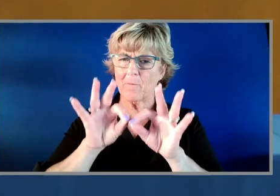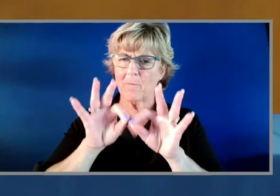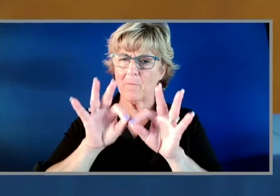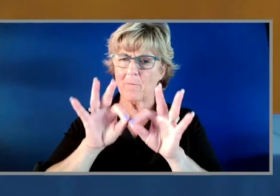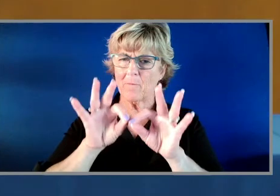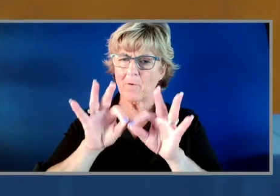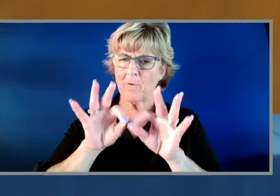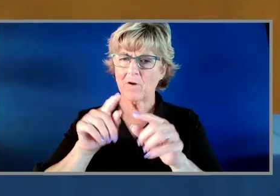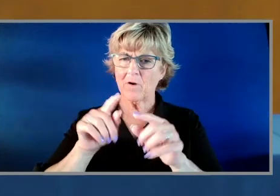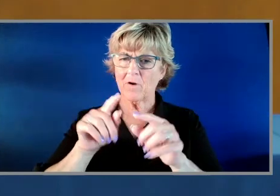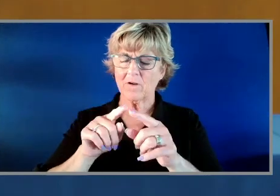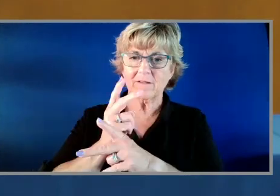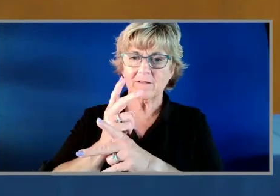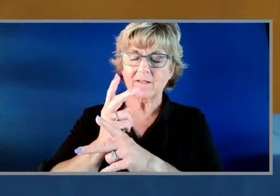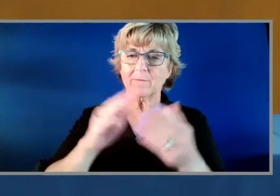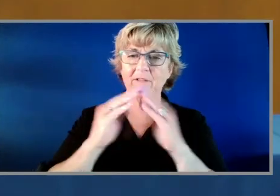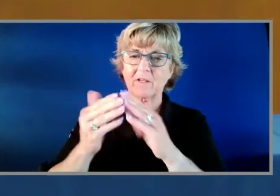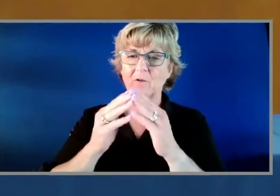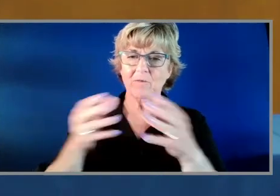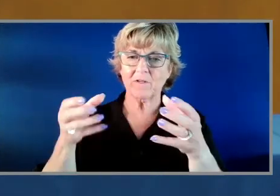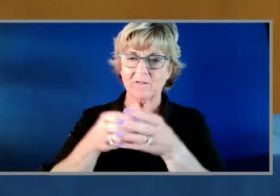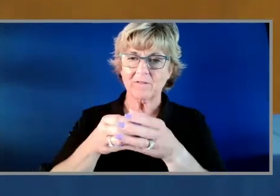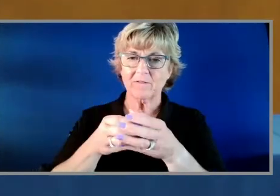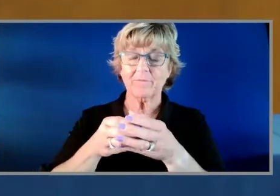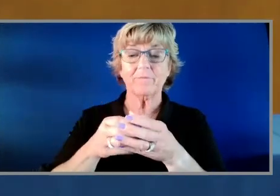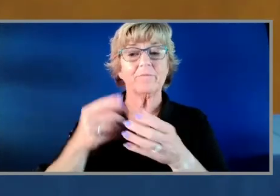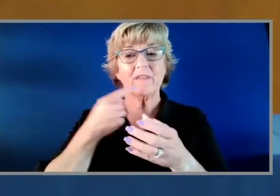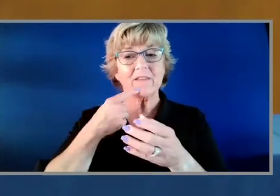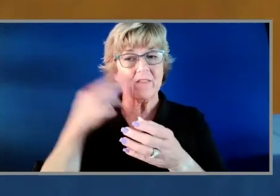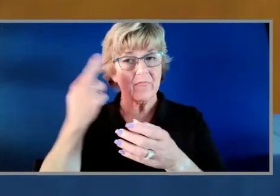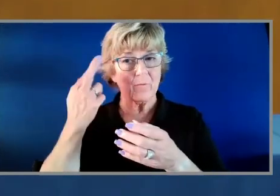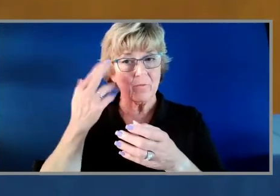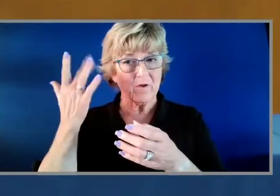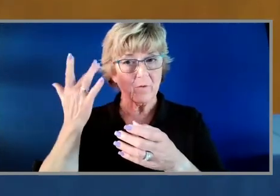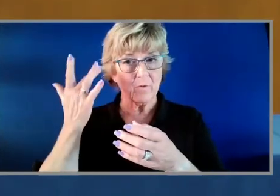Studio: A combination reasons, but you know I think firstly it goes back to some of the things that are embedded in direction